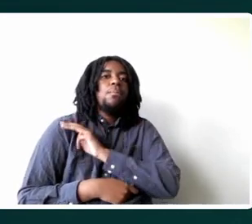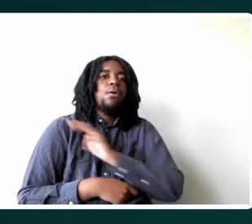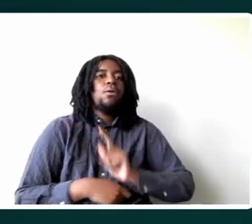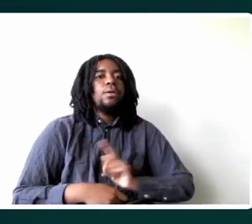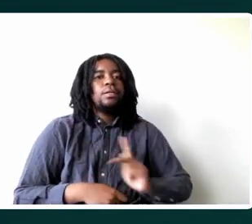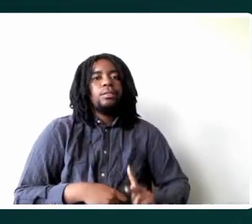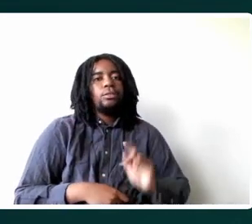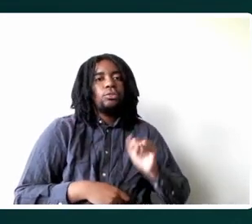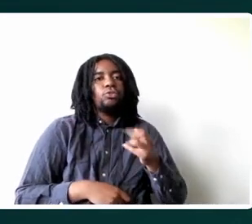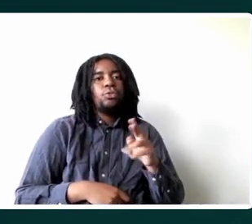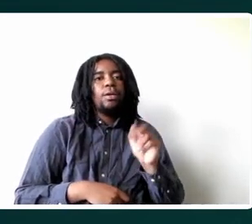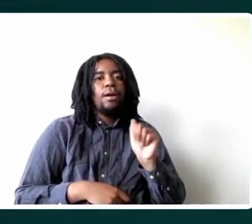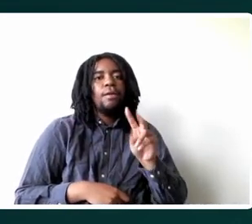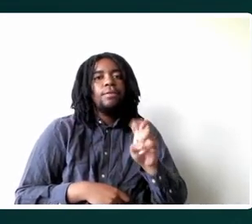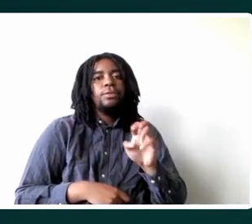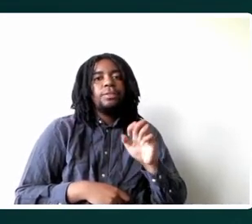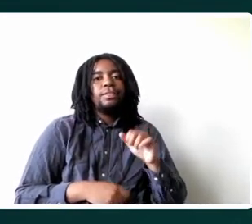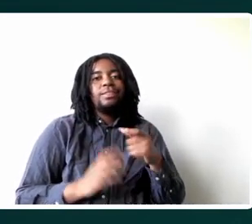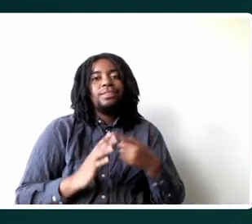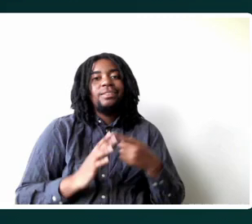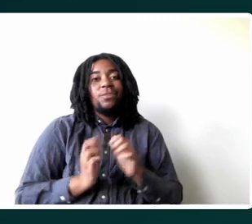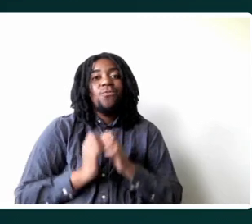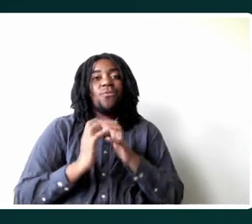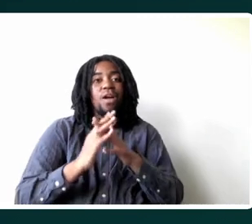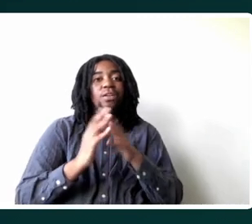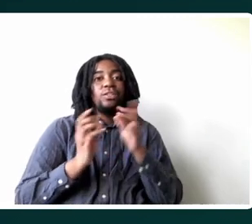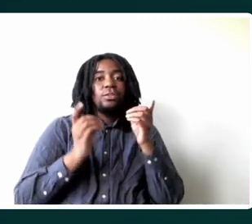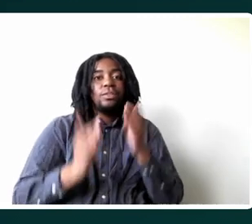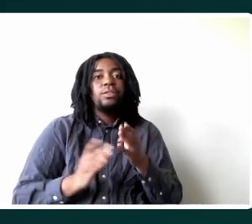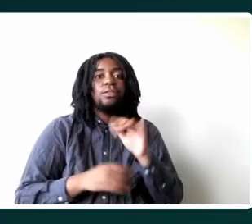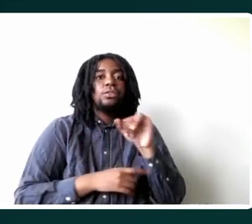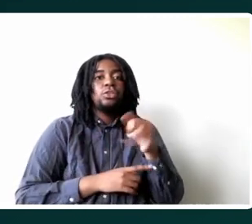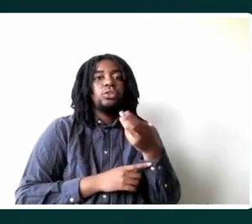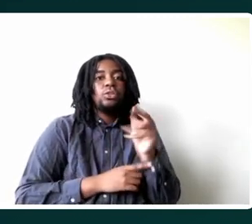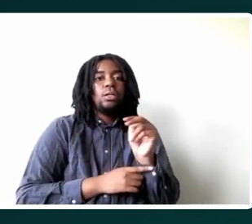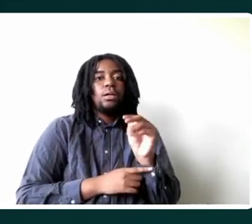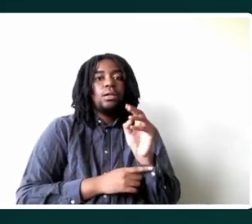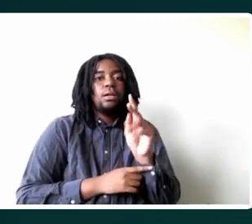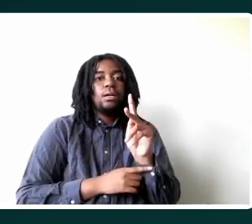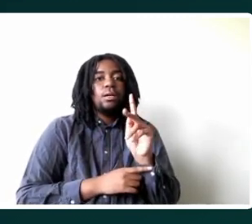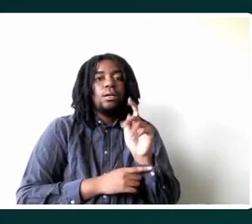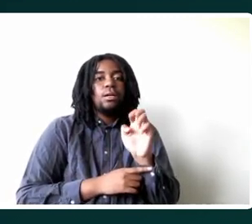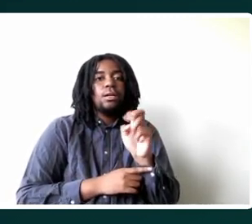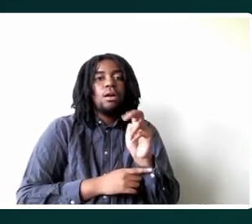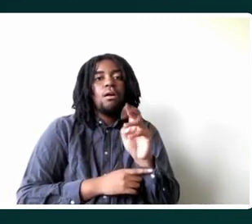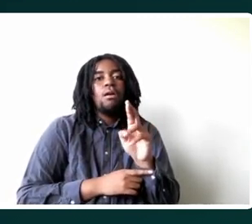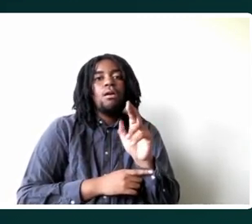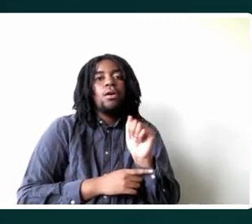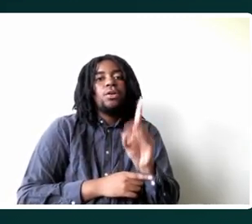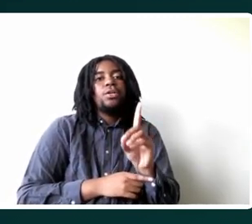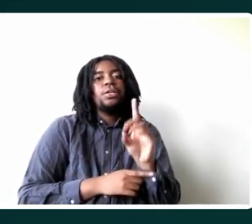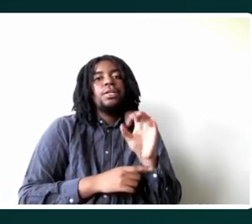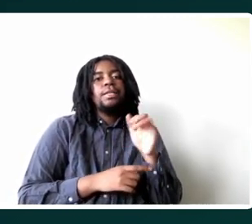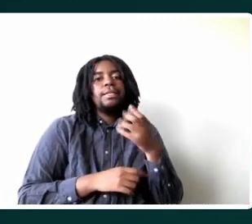John Kinard, was a native of Anacostia, had a rich background as a community organizer,